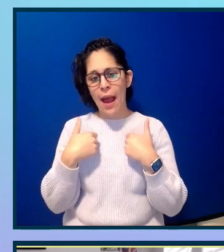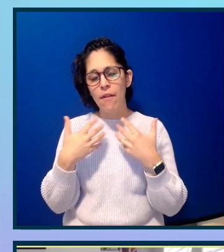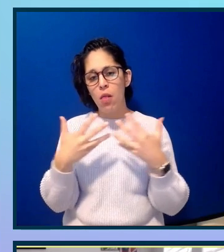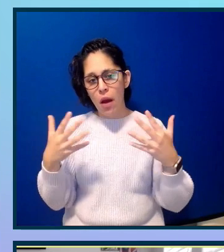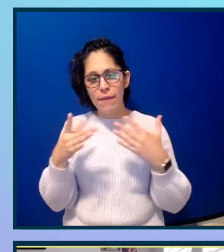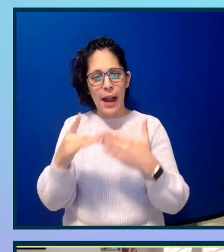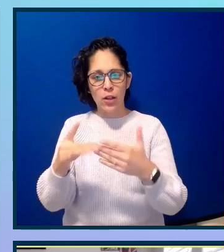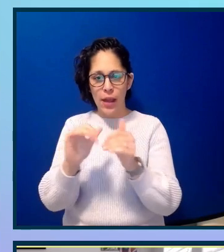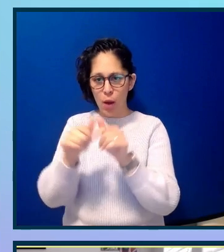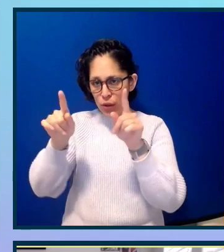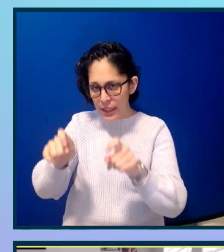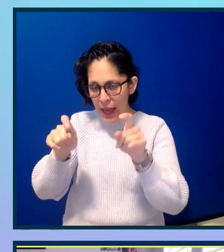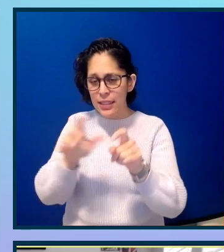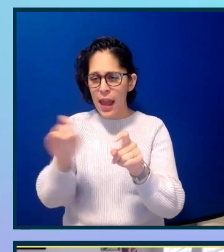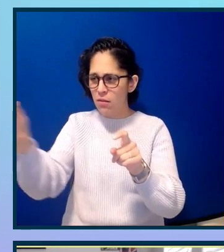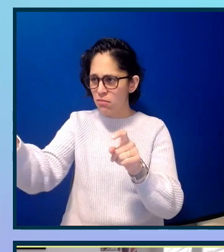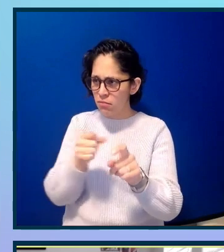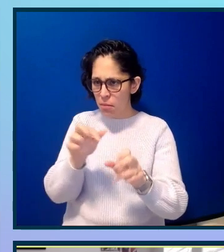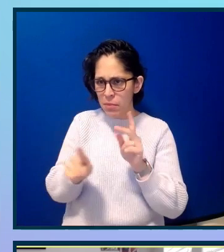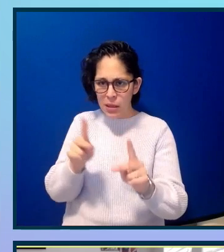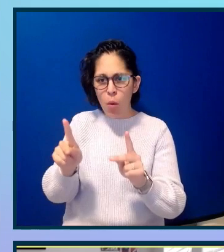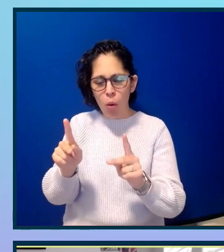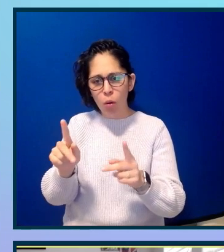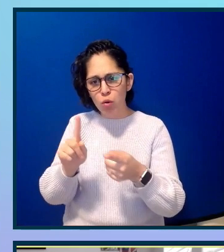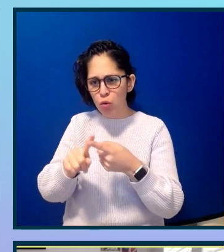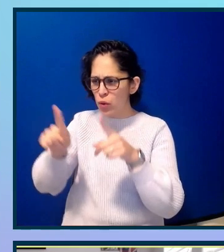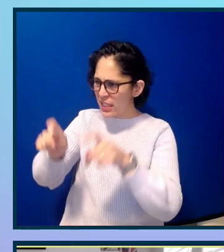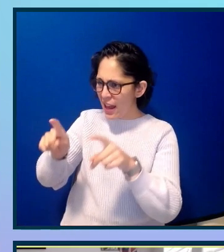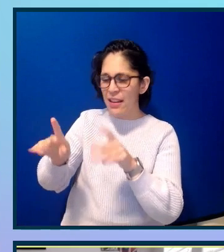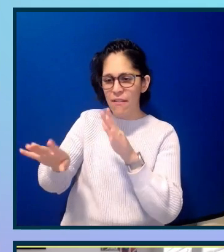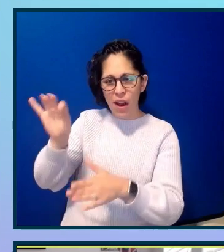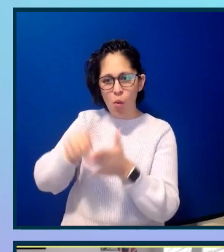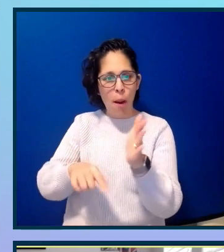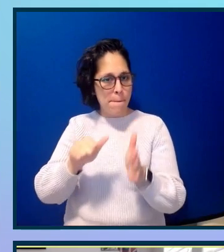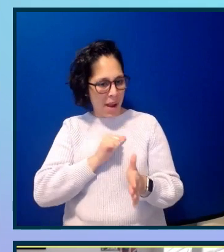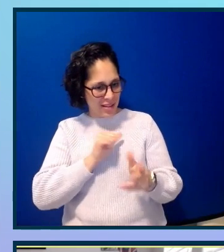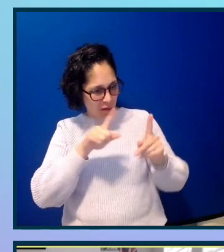to find what you can't find on your own. And then we also have in here some personas.